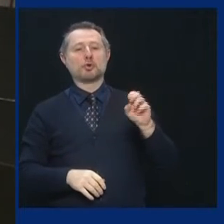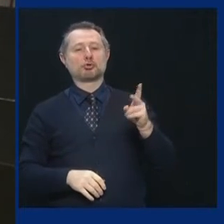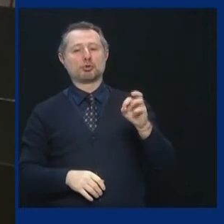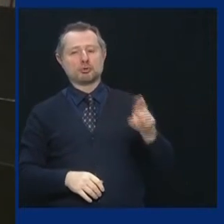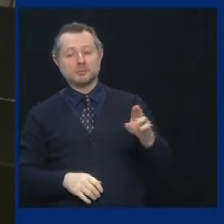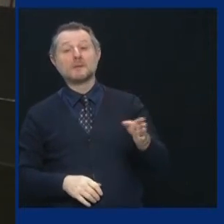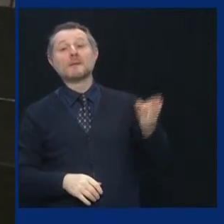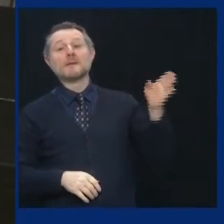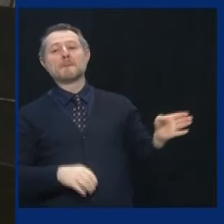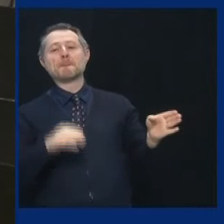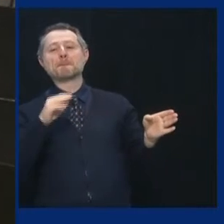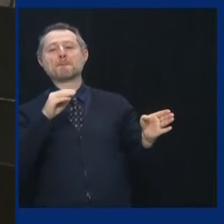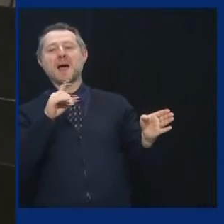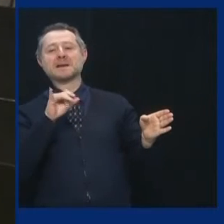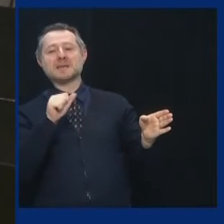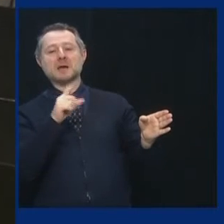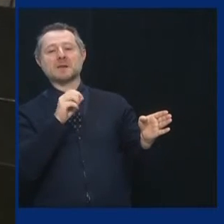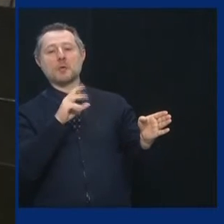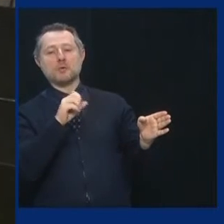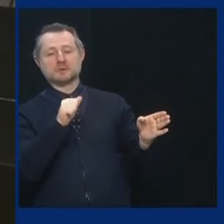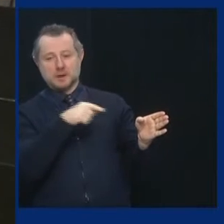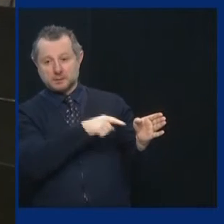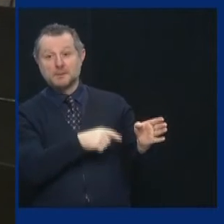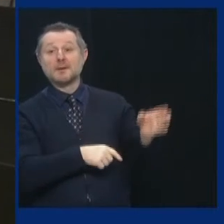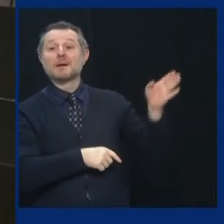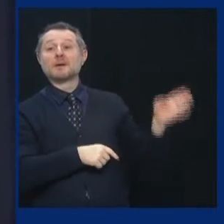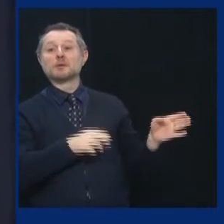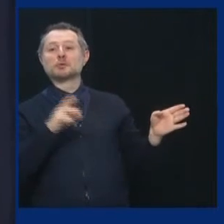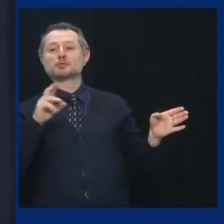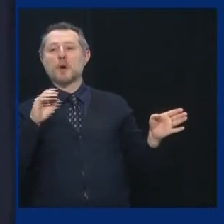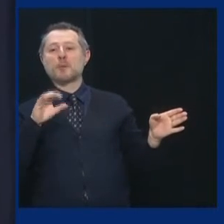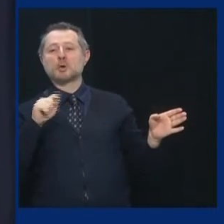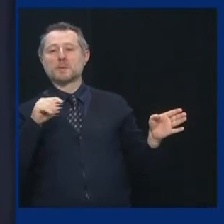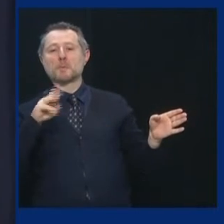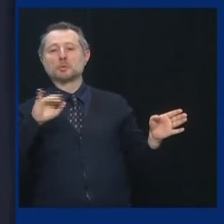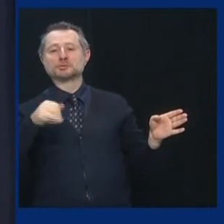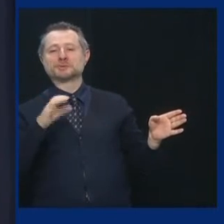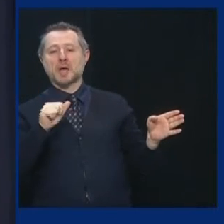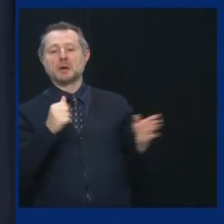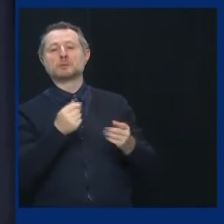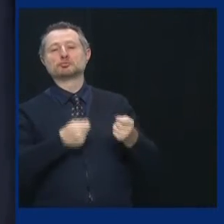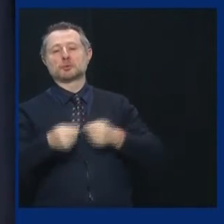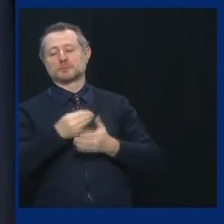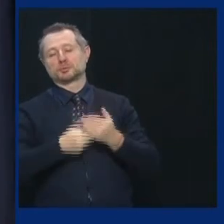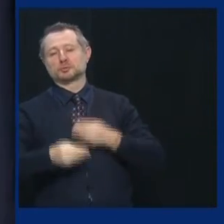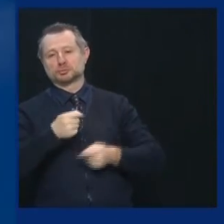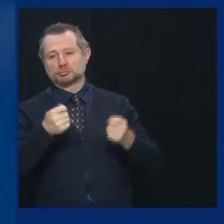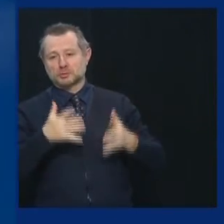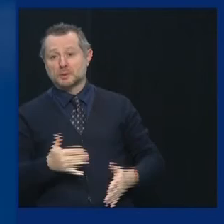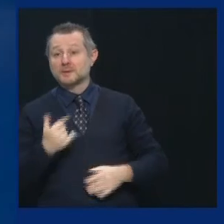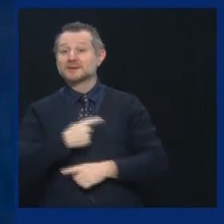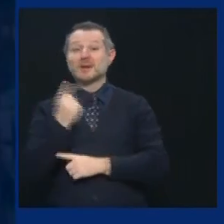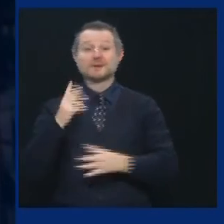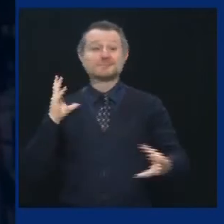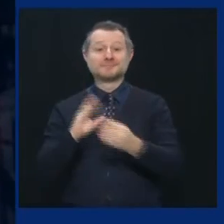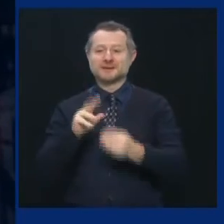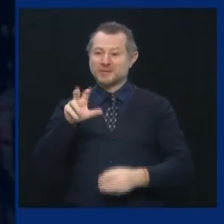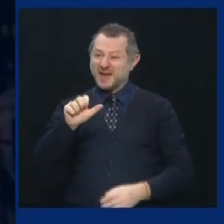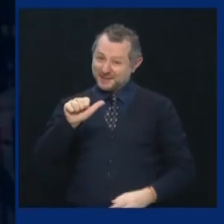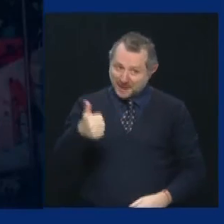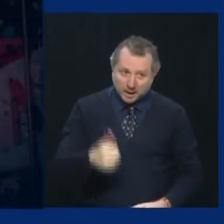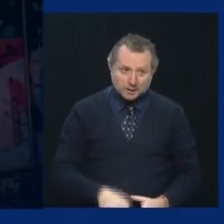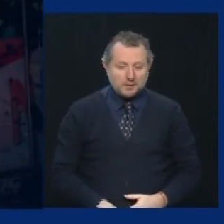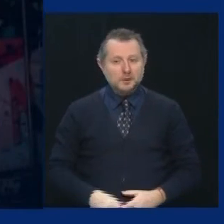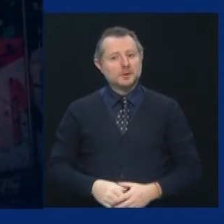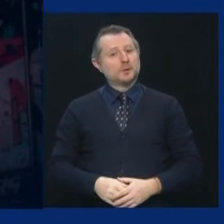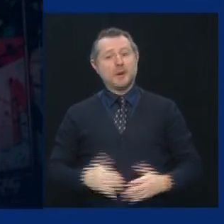BETH GARBY SPECIAL COUNSEL.